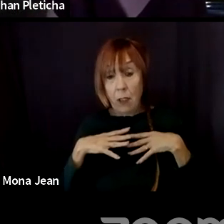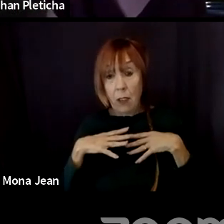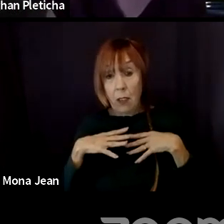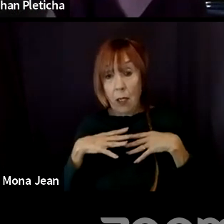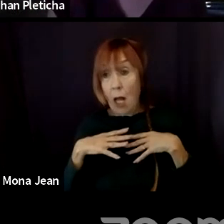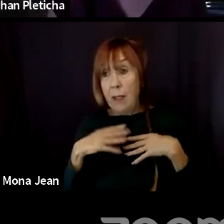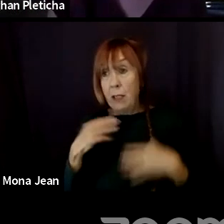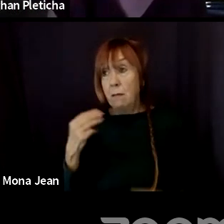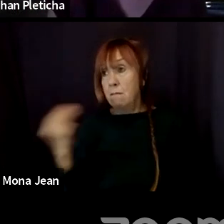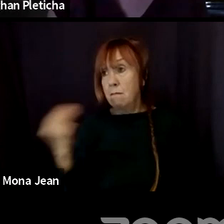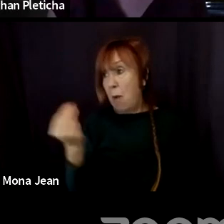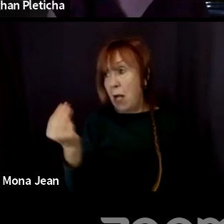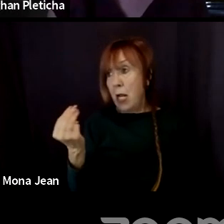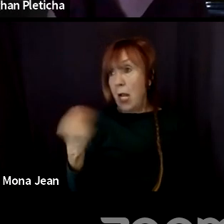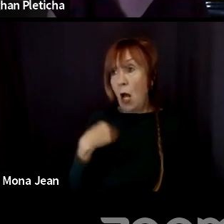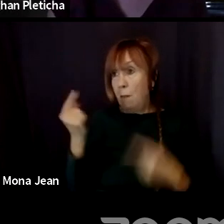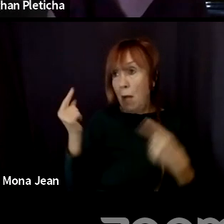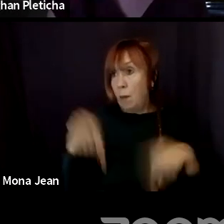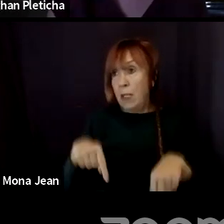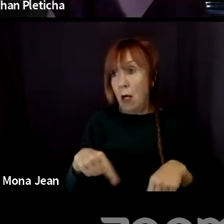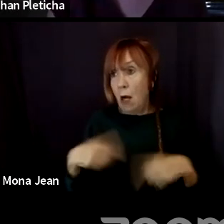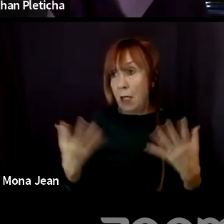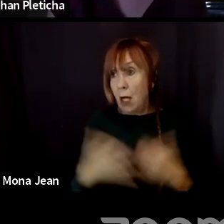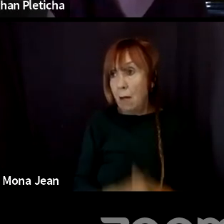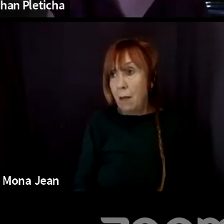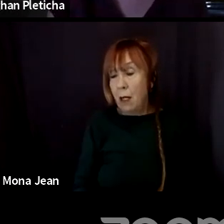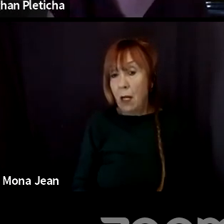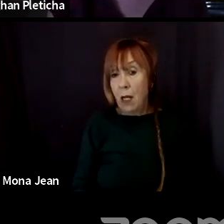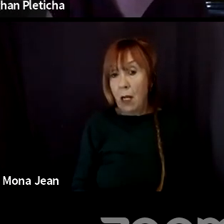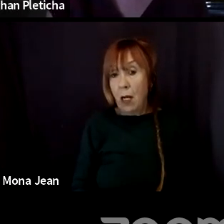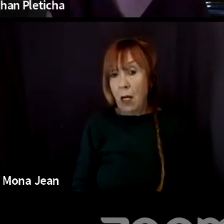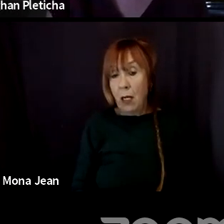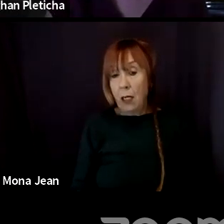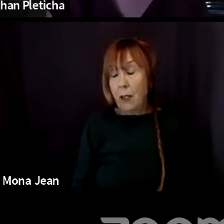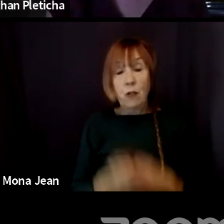It's a holiday, I'm like, it's just another day to me. You know what it mean?